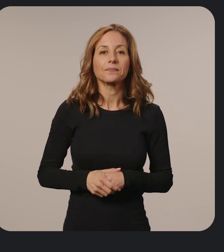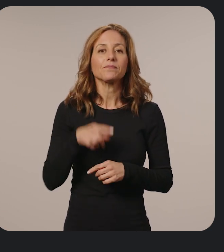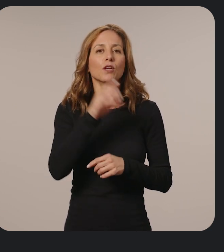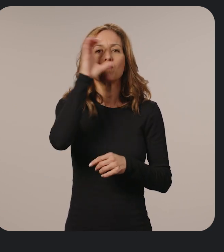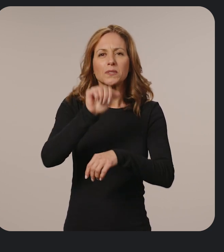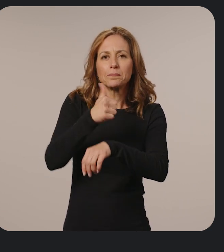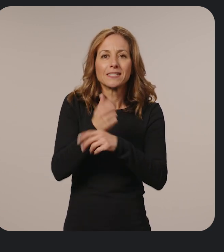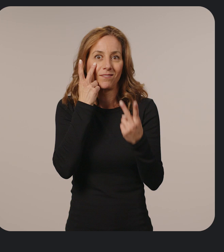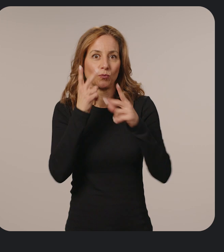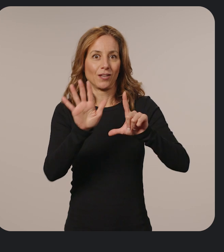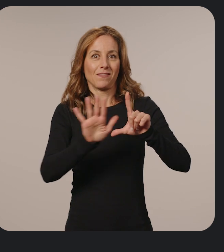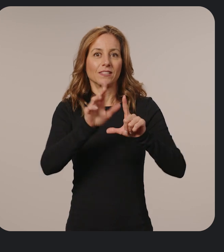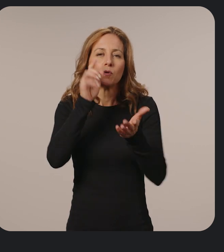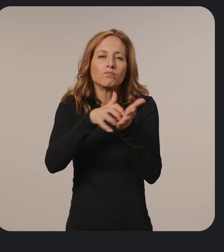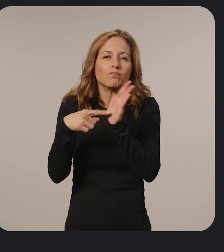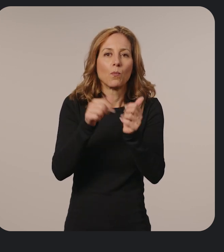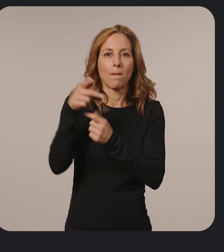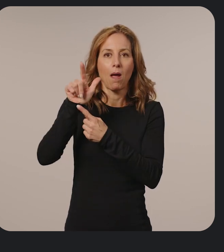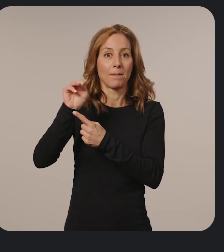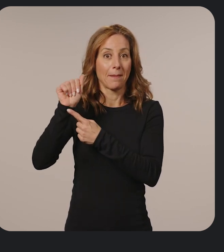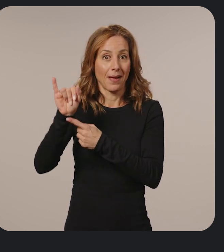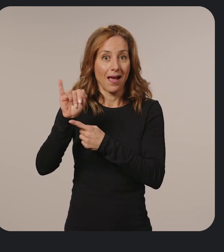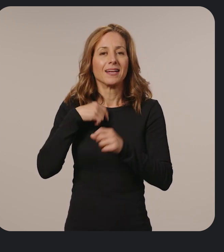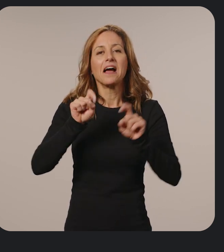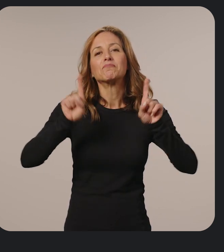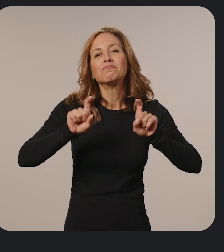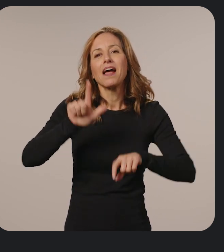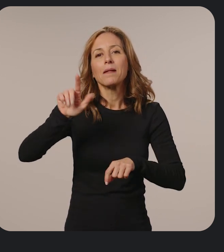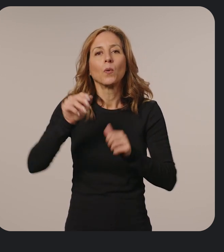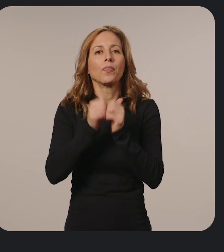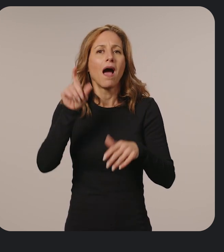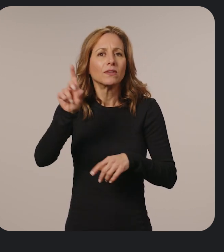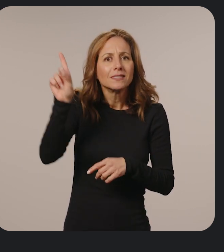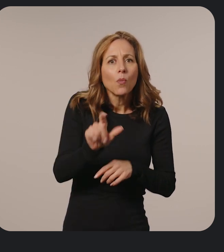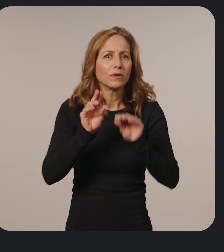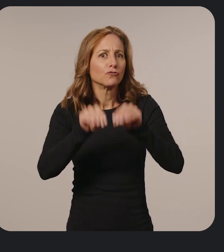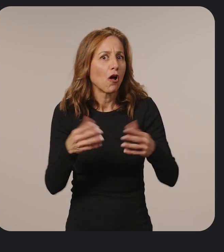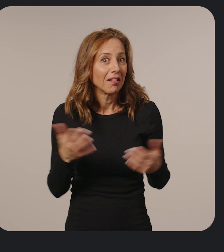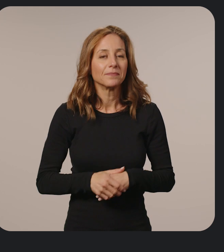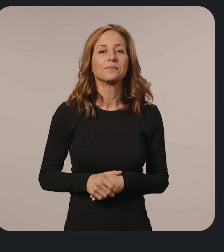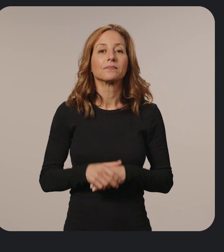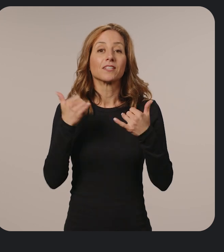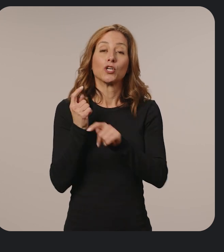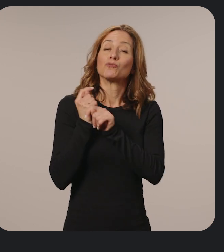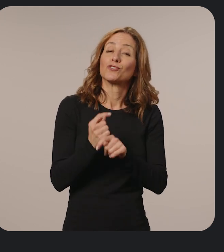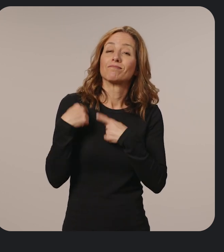for prototyping with the PaLM API. So we can try out the LLM without downloading or installing anything. Now, in traditional ML development,